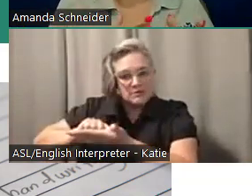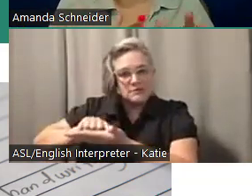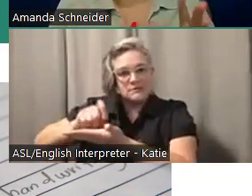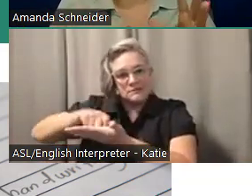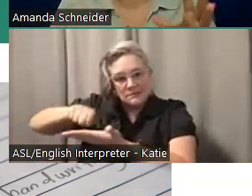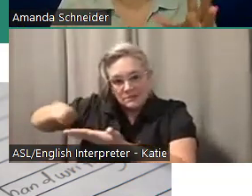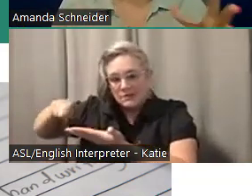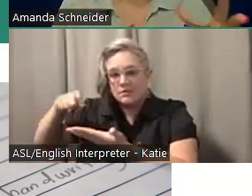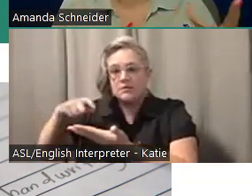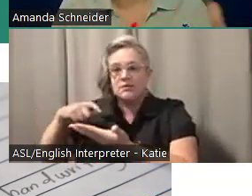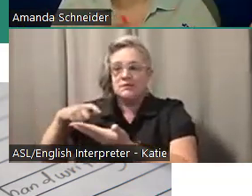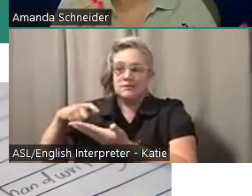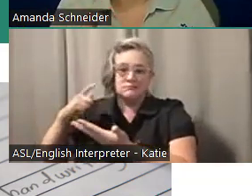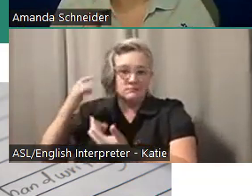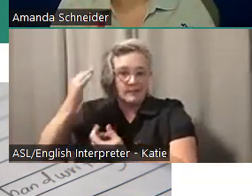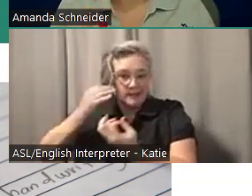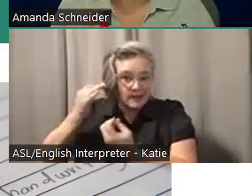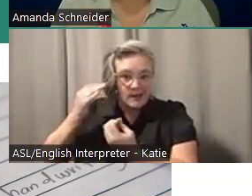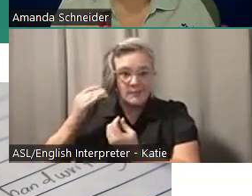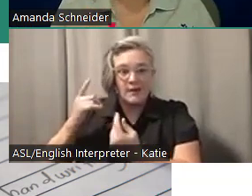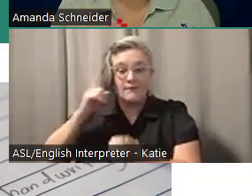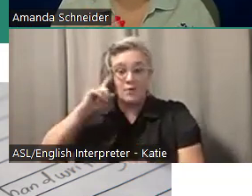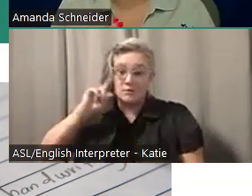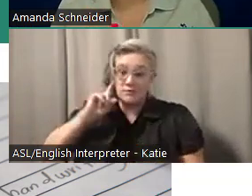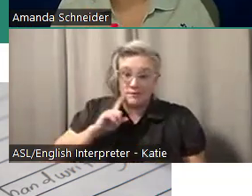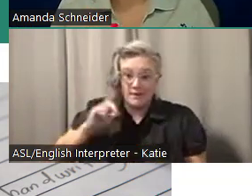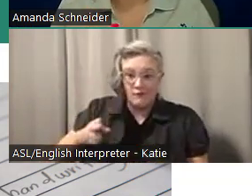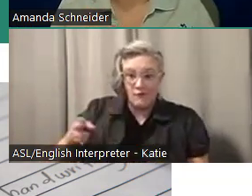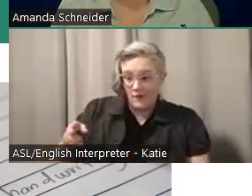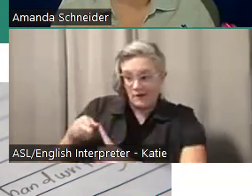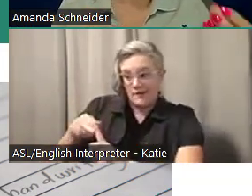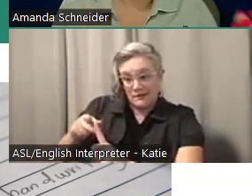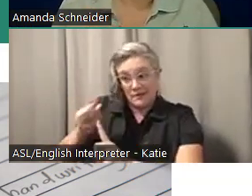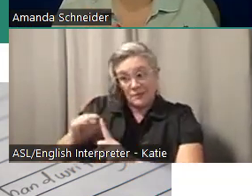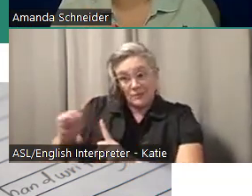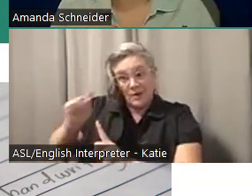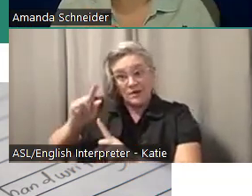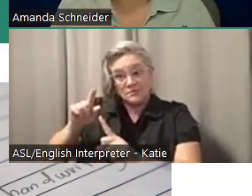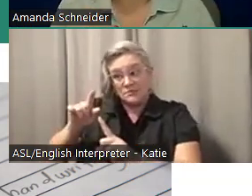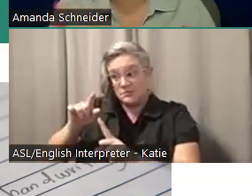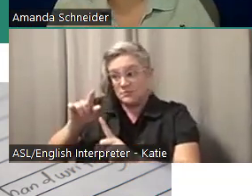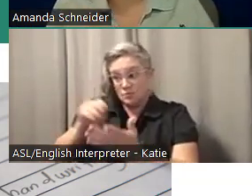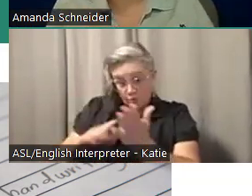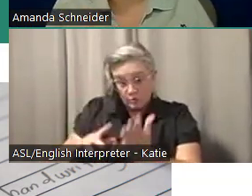Also, thinking about in deaf and hard of hearing, working with those children, we have to think about listening.